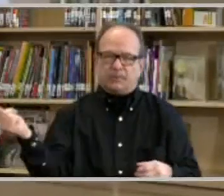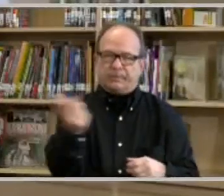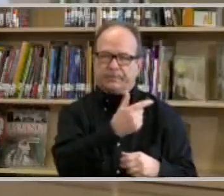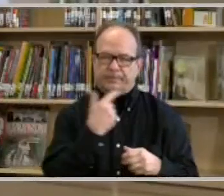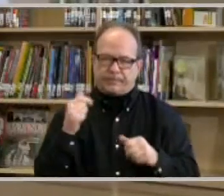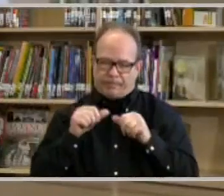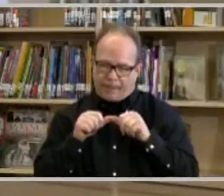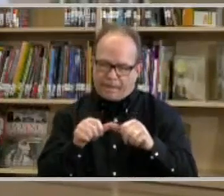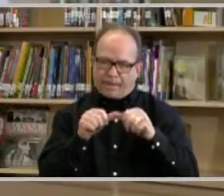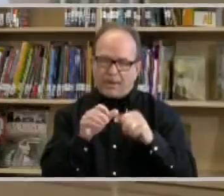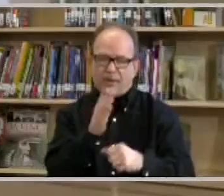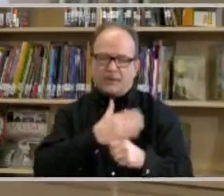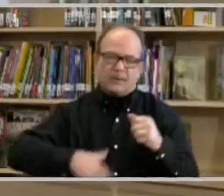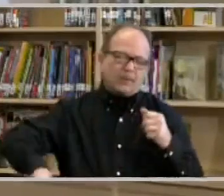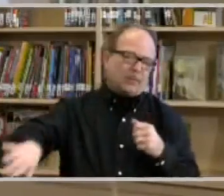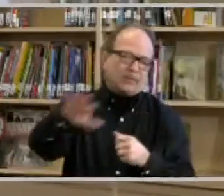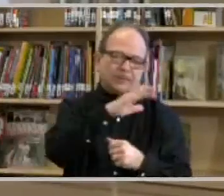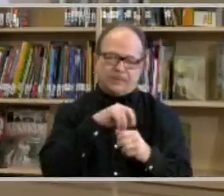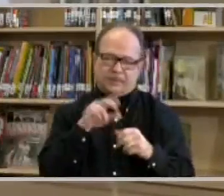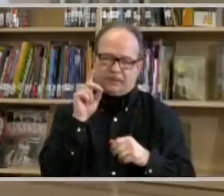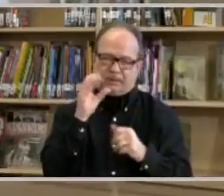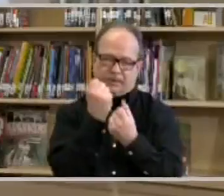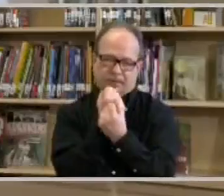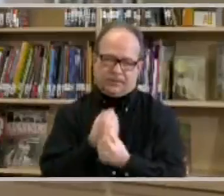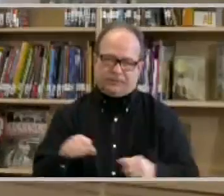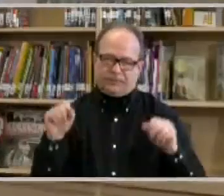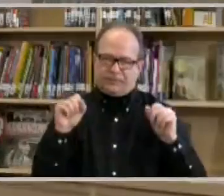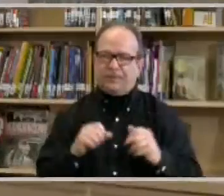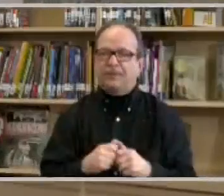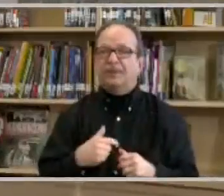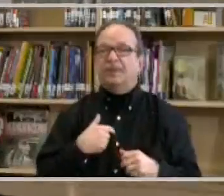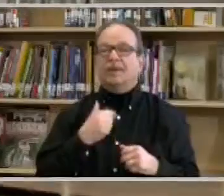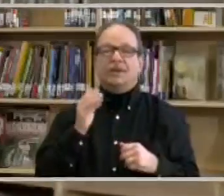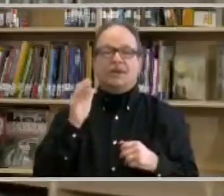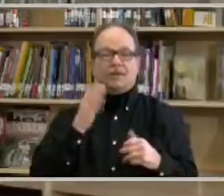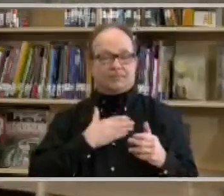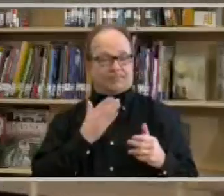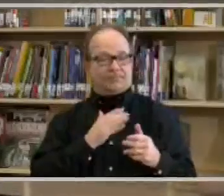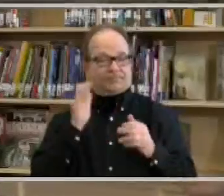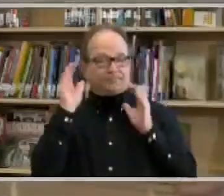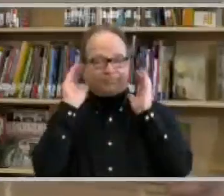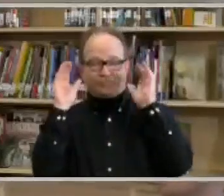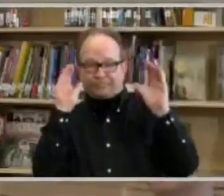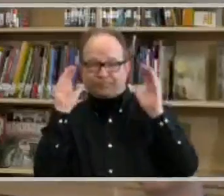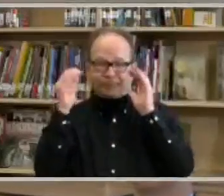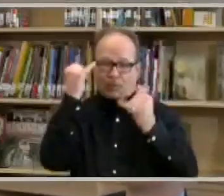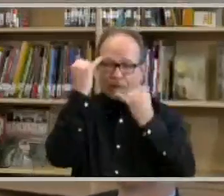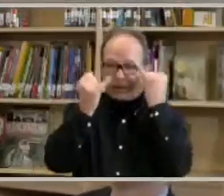WITH COMMUNITIES TO KEEP OUR NEIGHBORHOODS SAFE, AND SO I'M